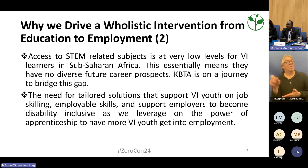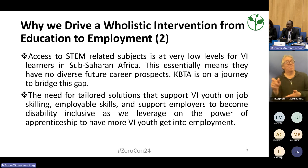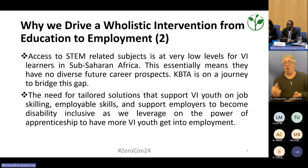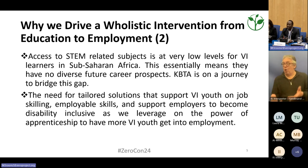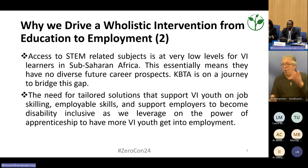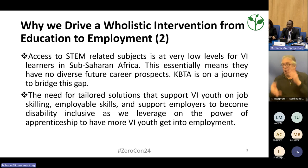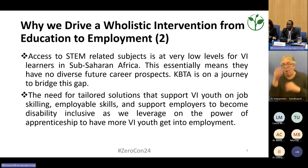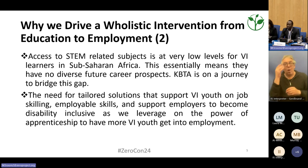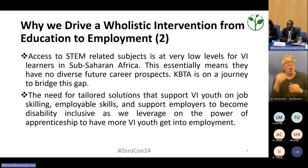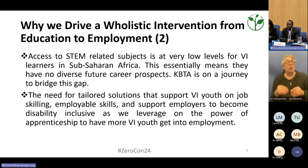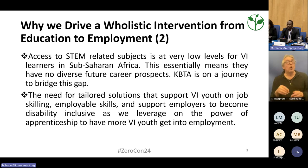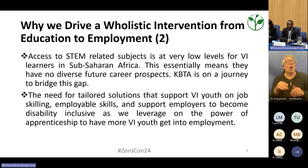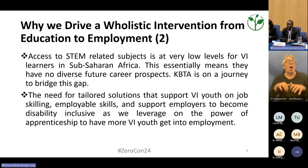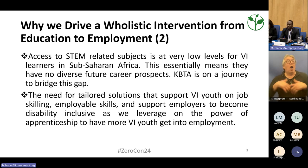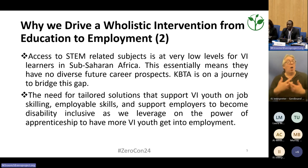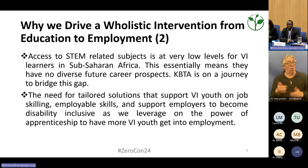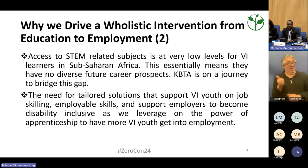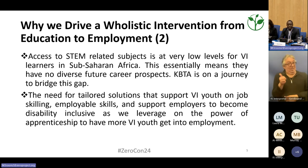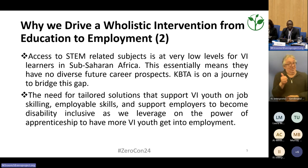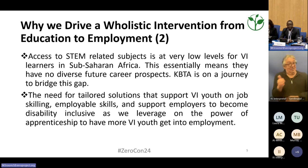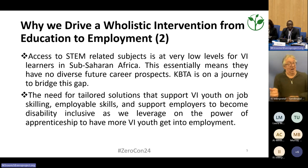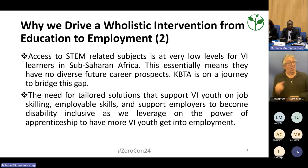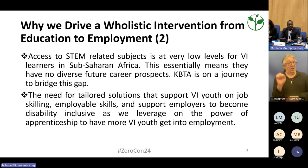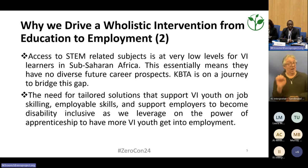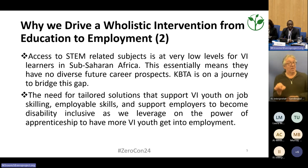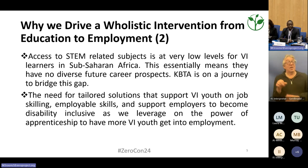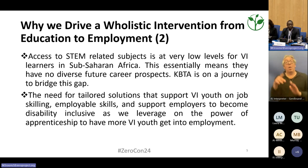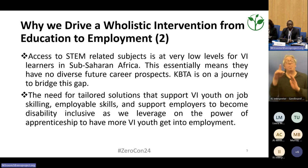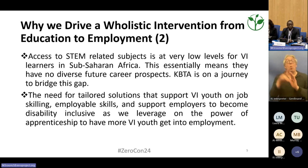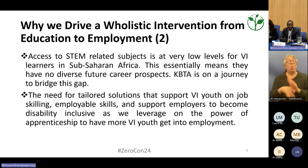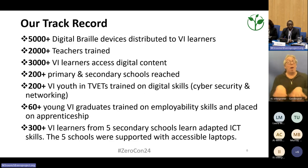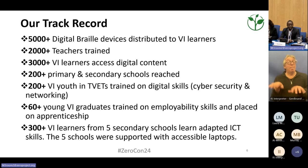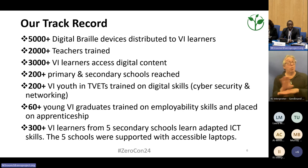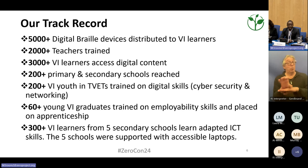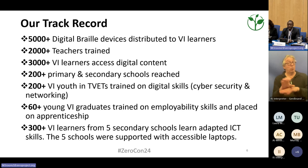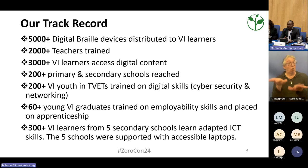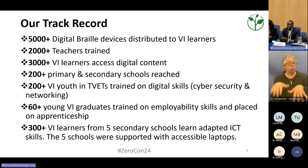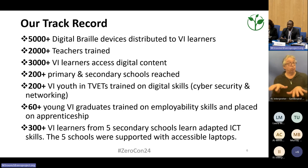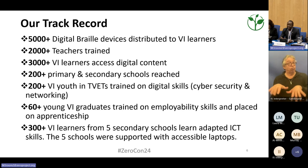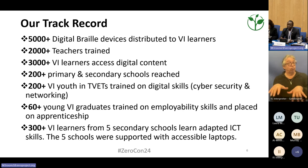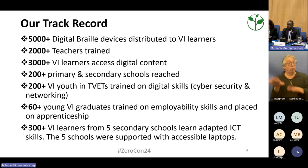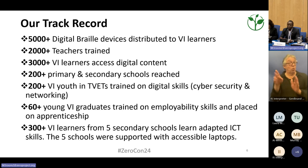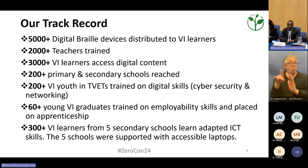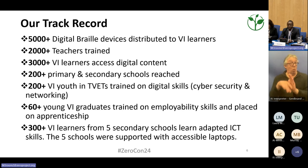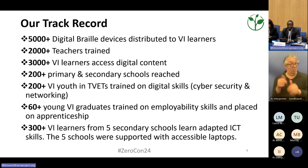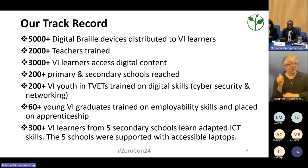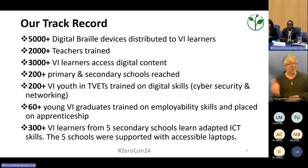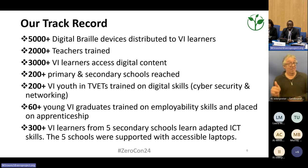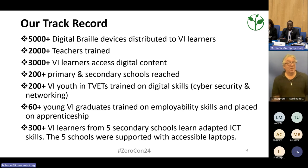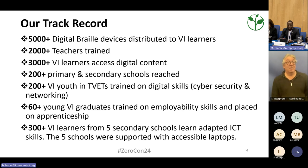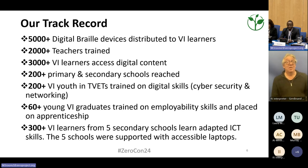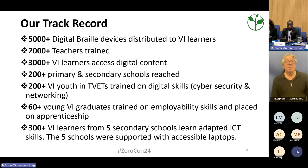language as and other STEM -related subjects. Our track record, of course, in the last years